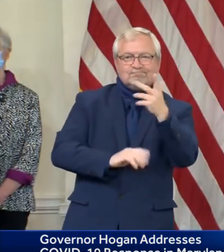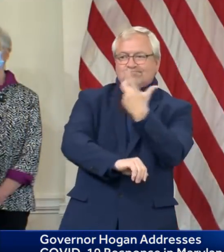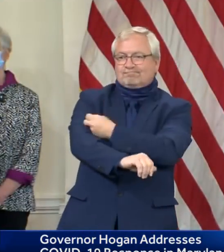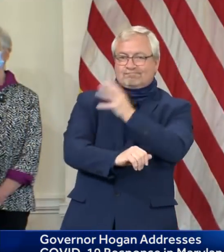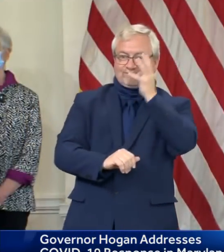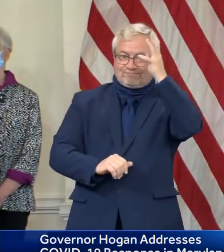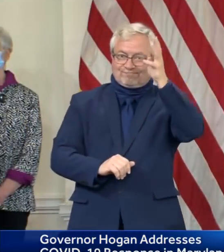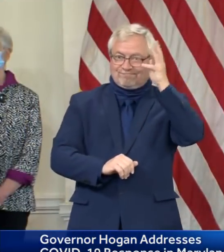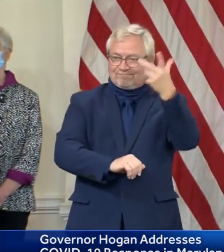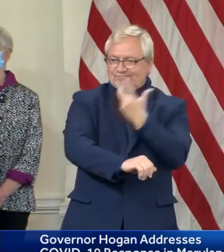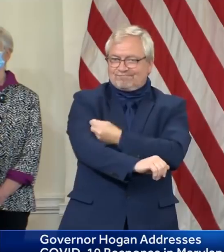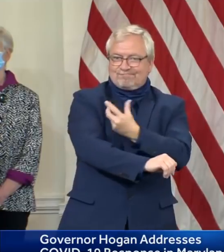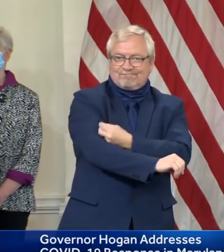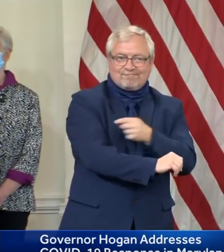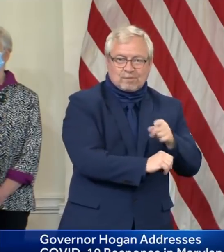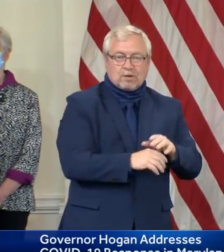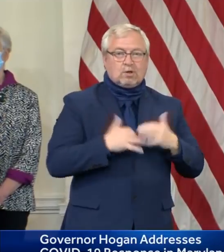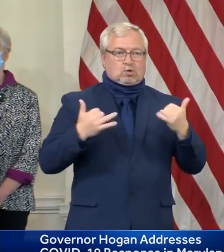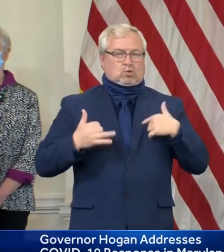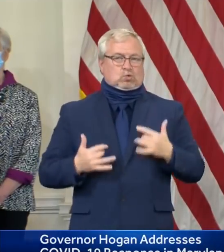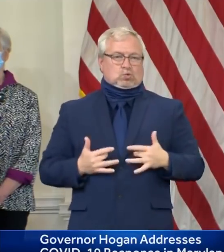A GLOBAL COVID-19 DEVELOPMENT PROGRAM.